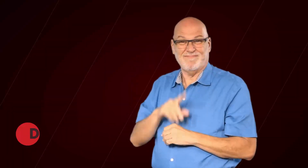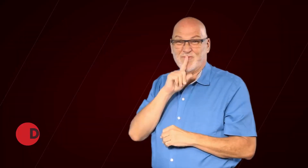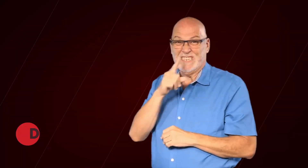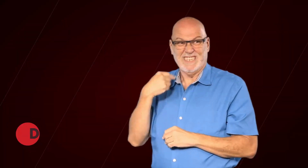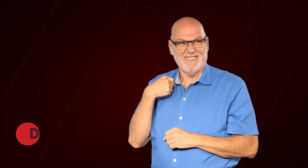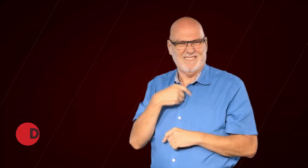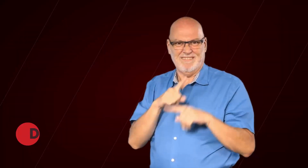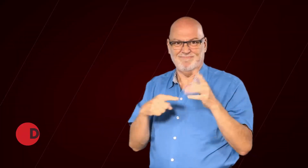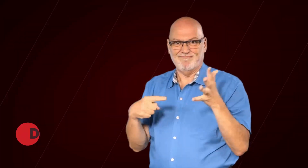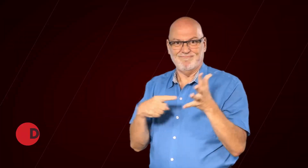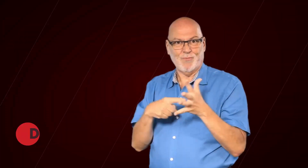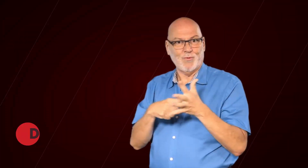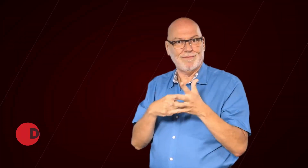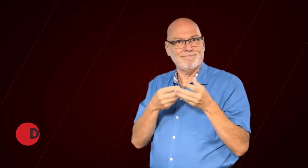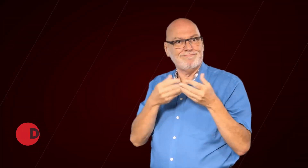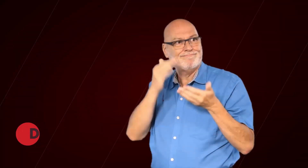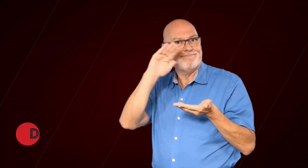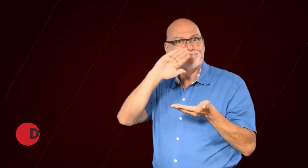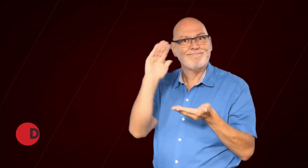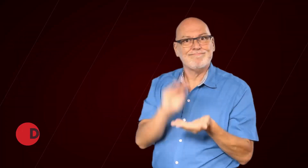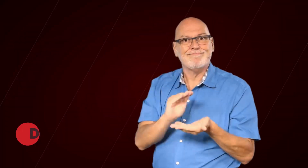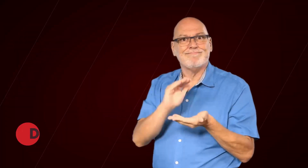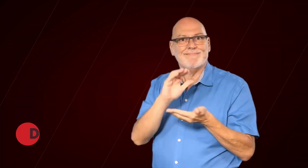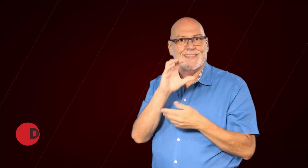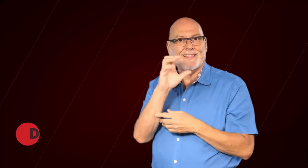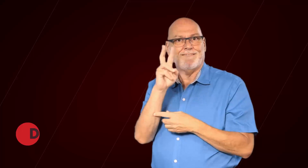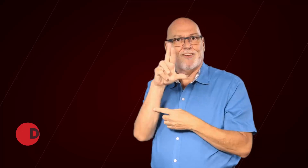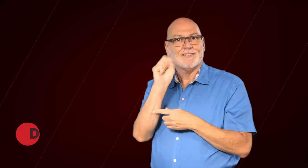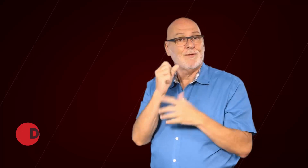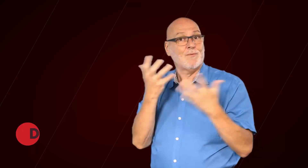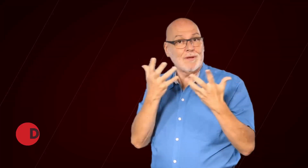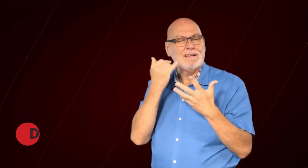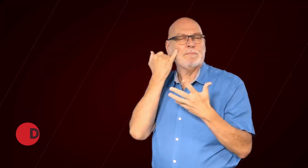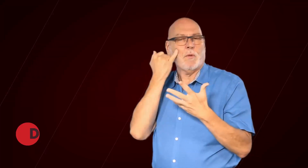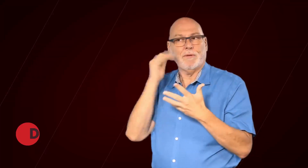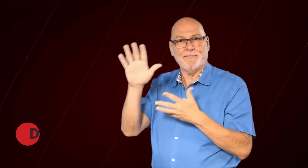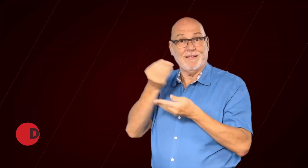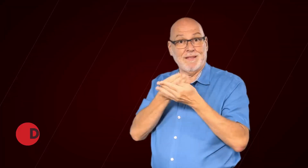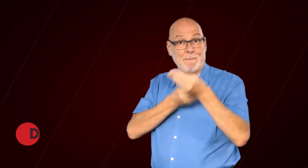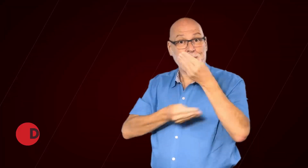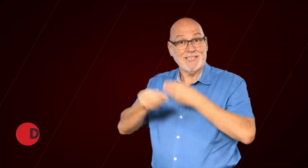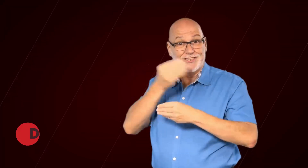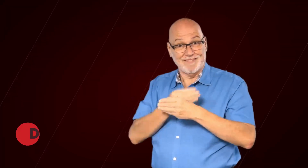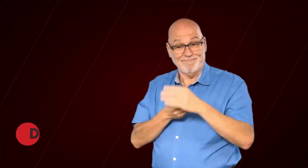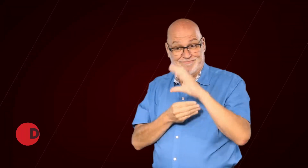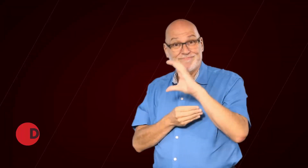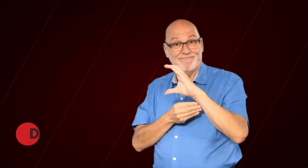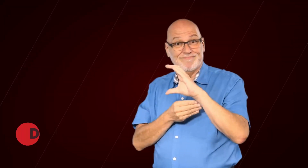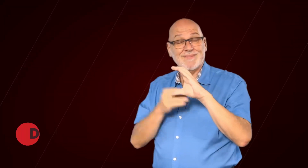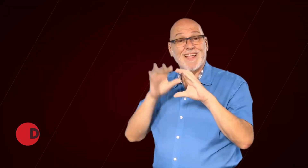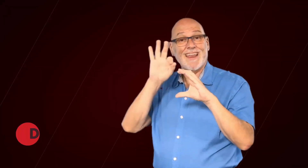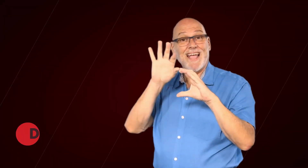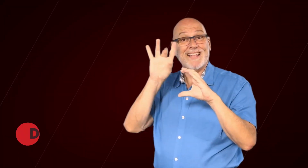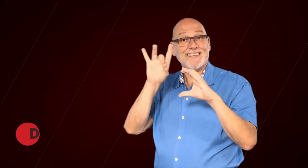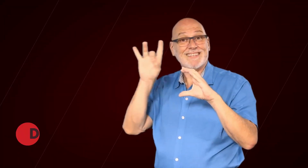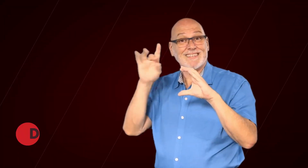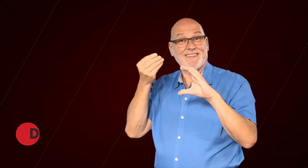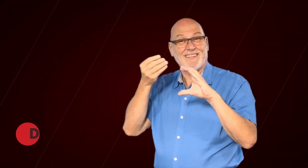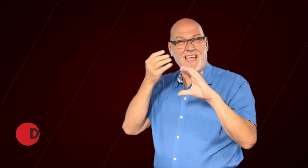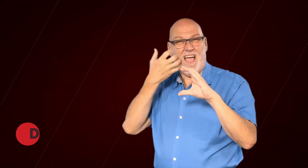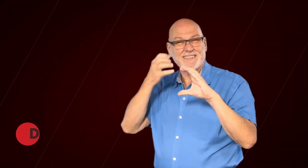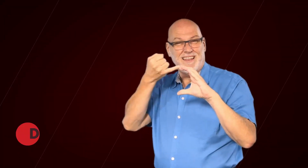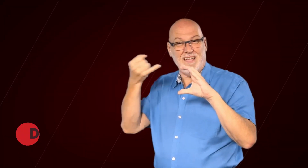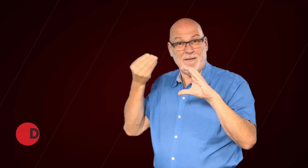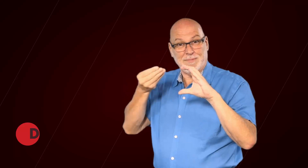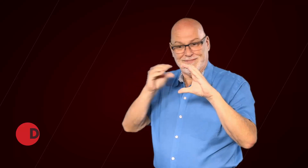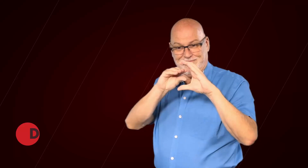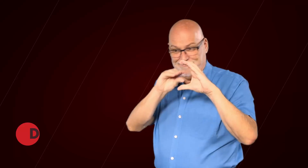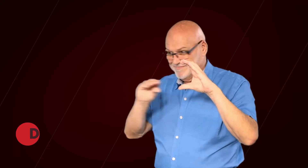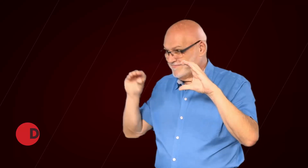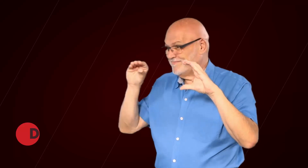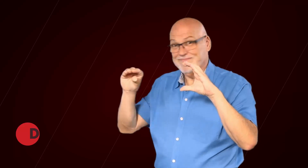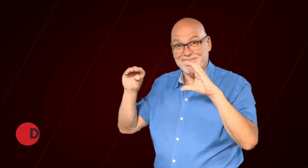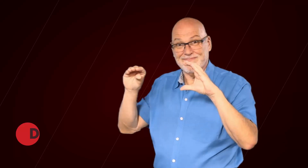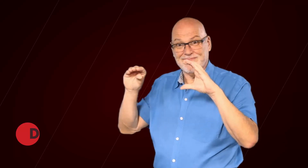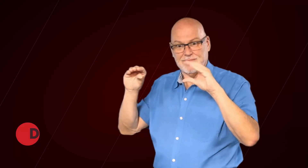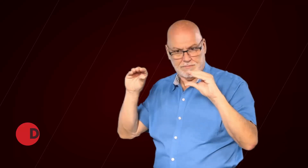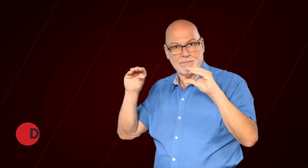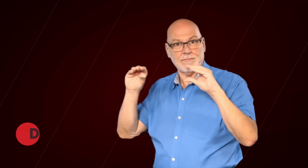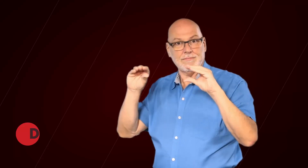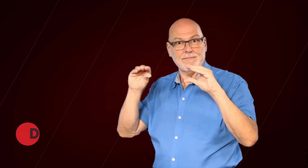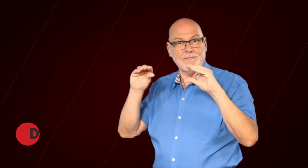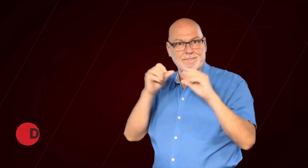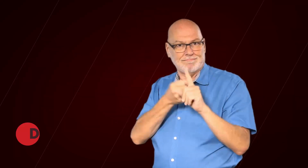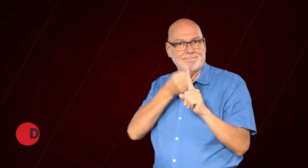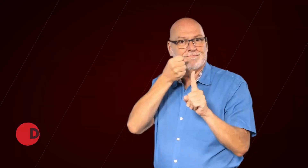we cannot afford funding for the 988 Hotline to come from the fixed budget for